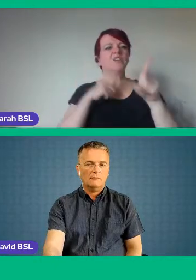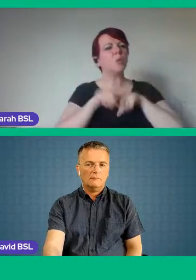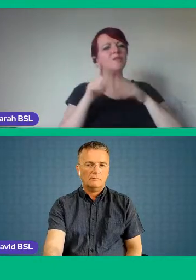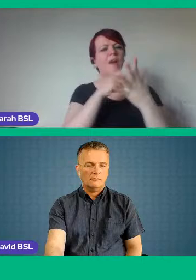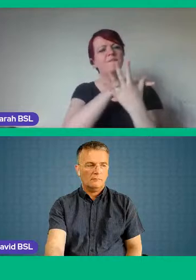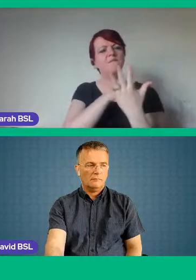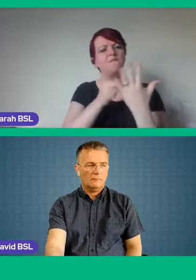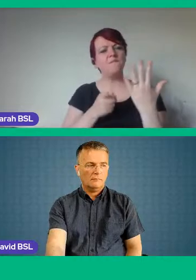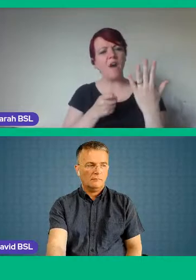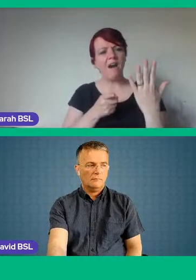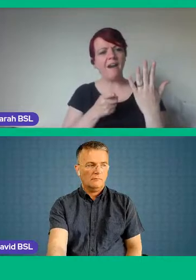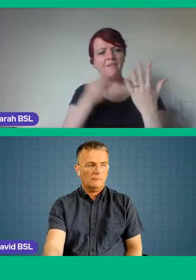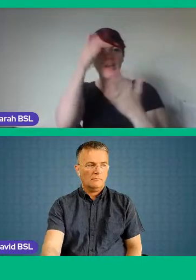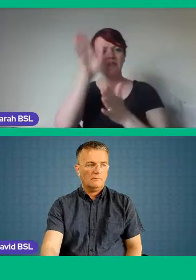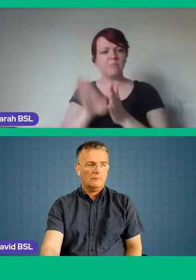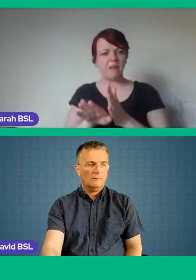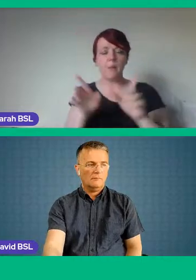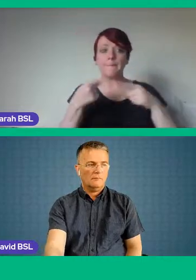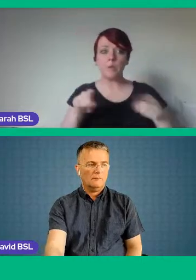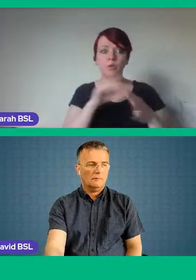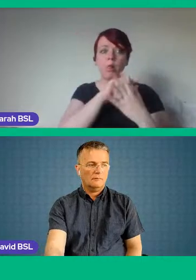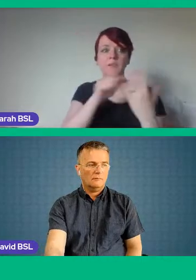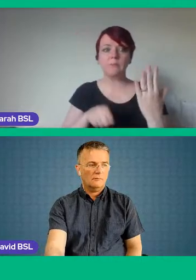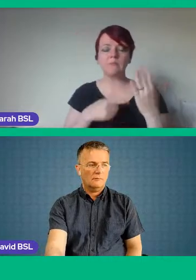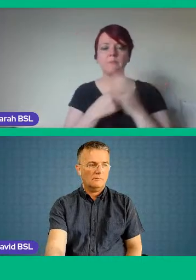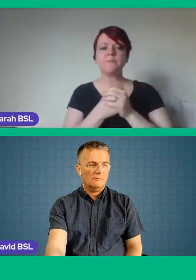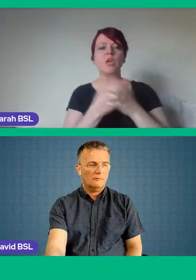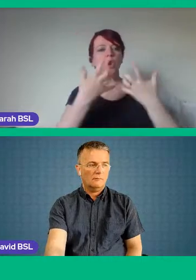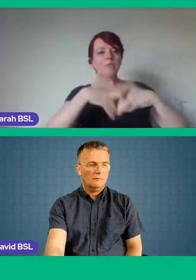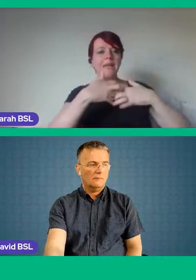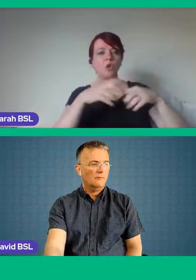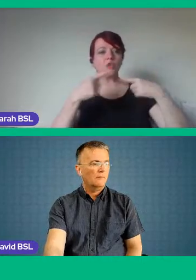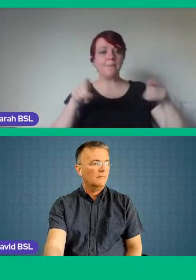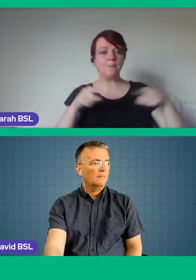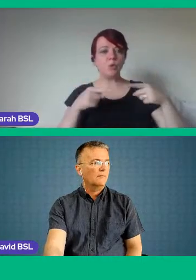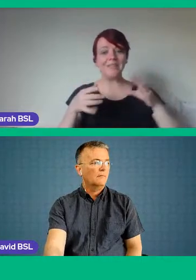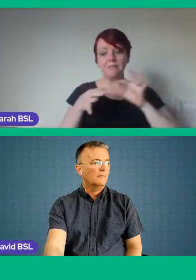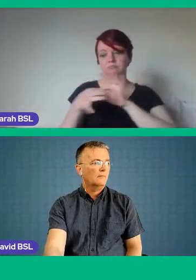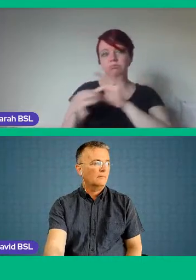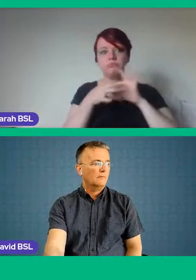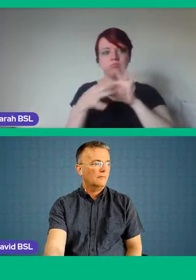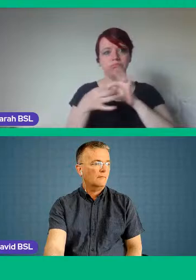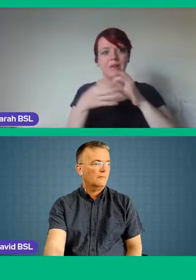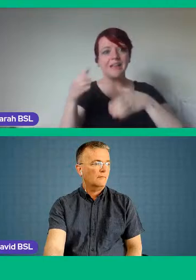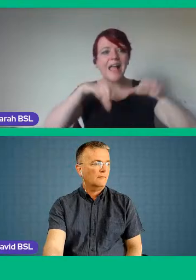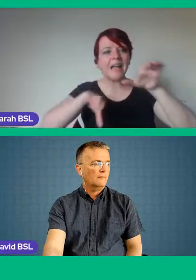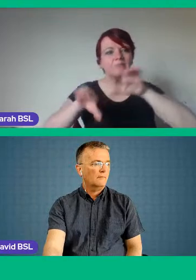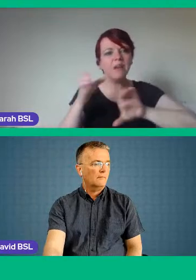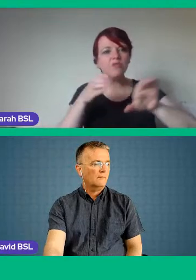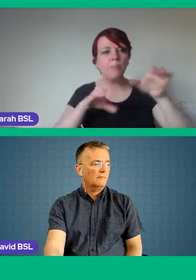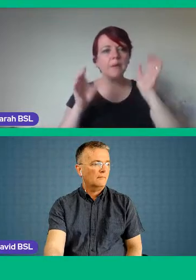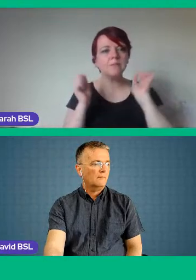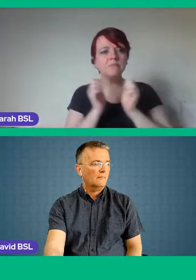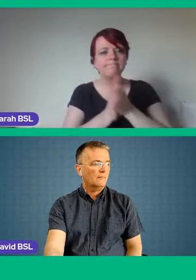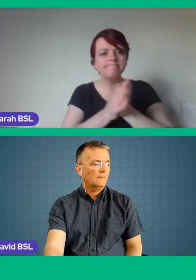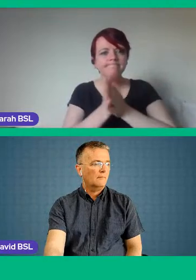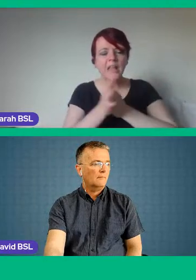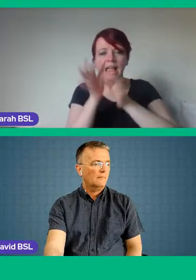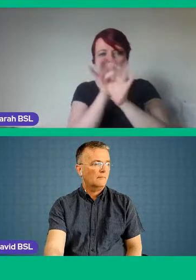and we would do that altogether. Technology and music coming together to do an experiment in silence unless we needed to ask